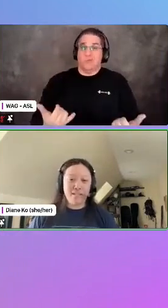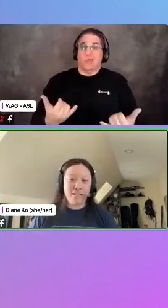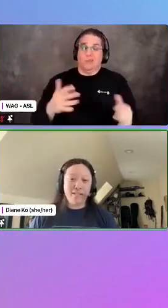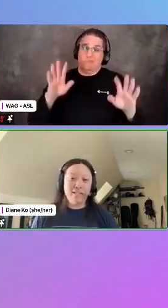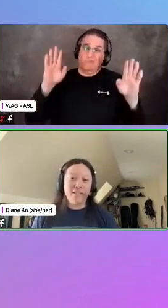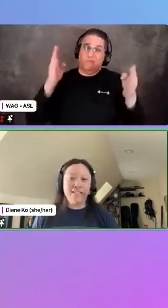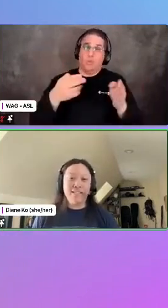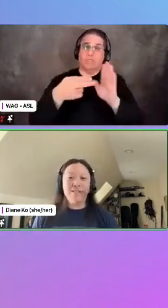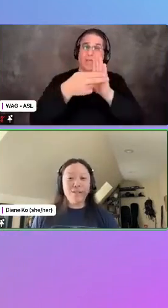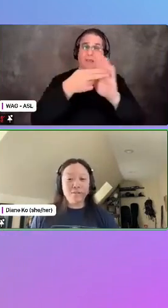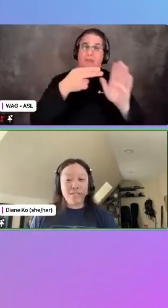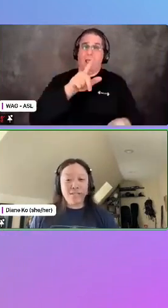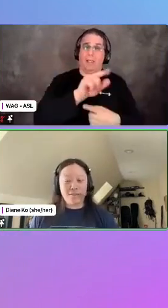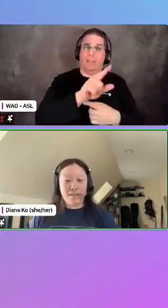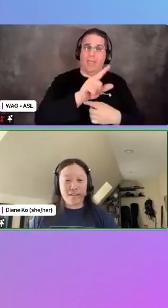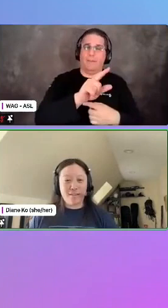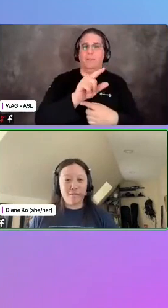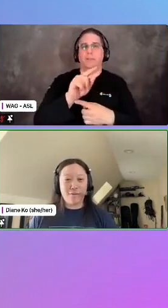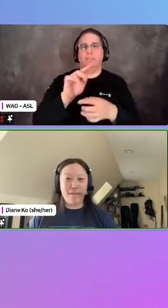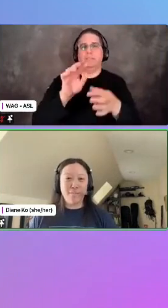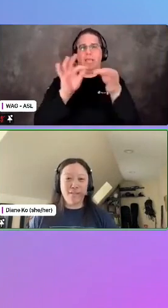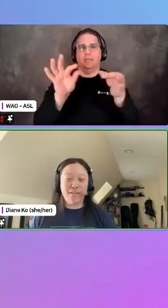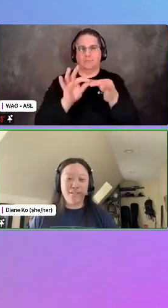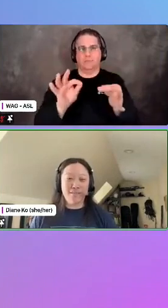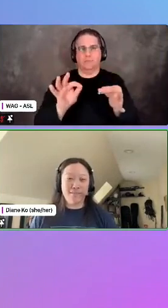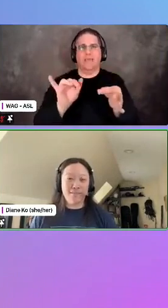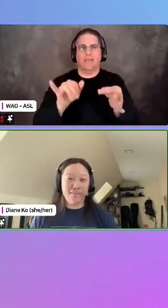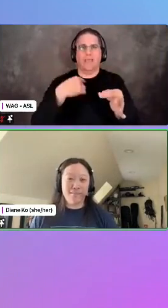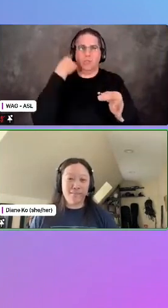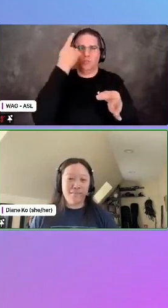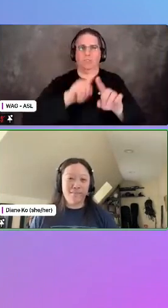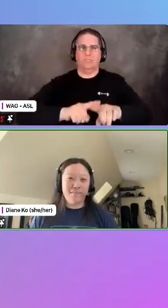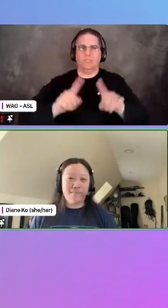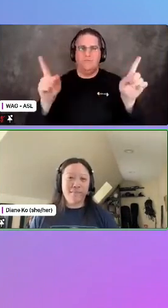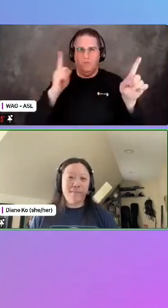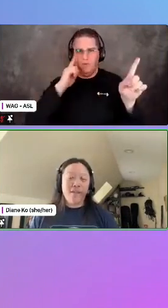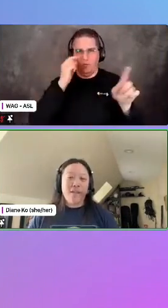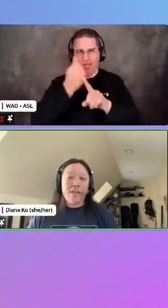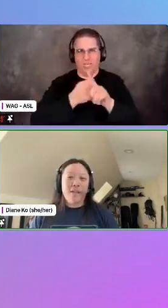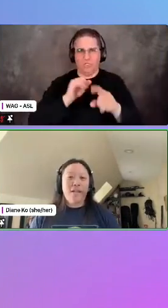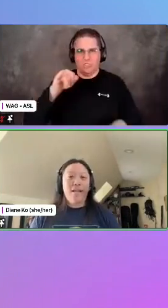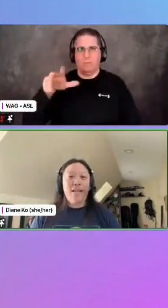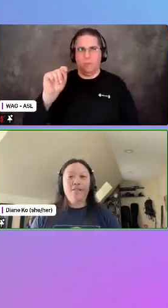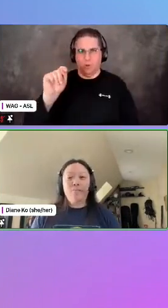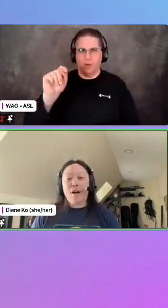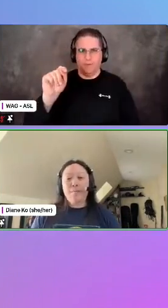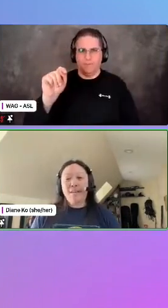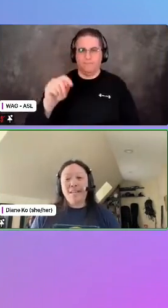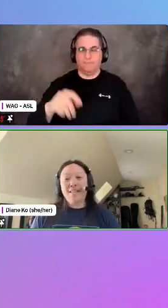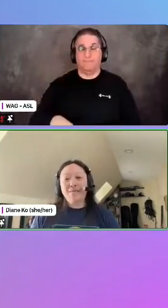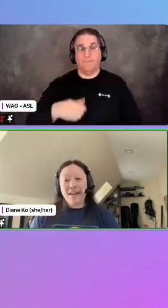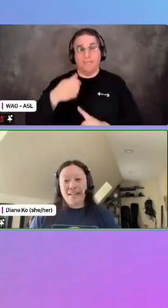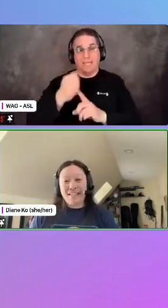let's start with a pretty common feature a signup form. Pretty much every site you have account with has some